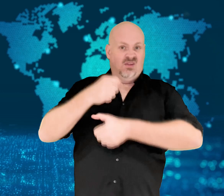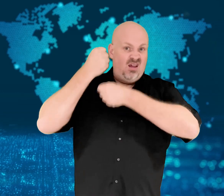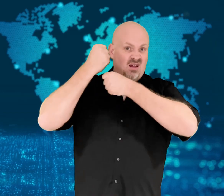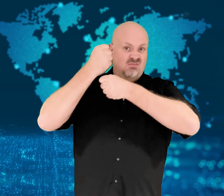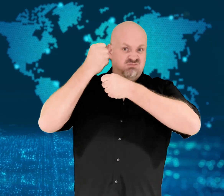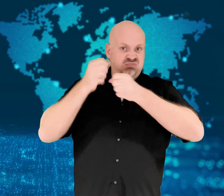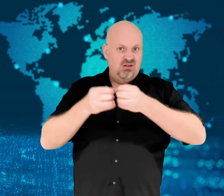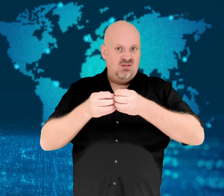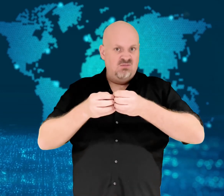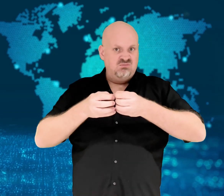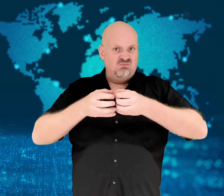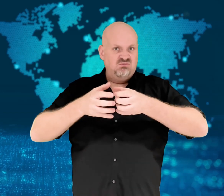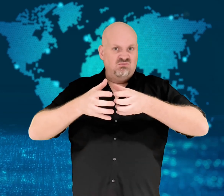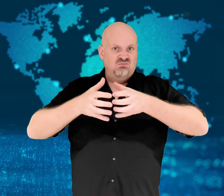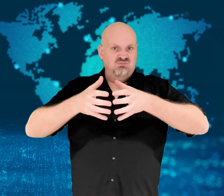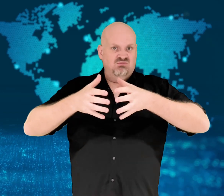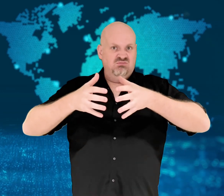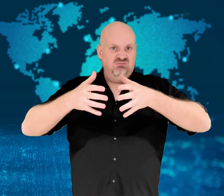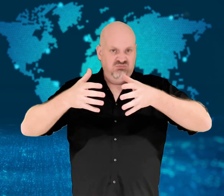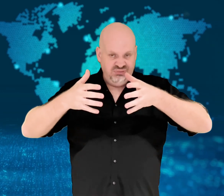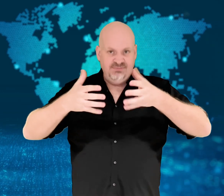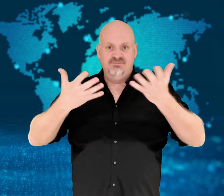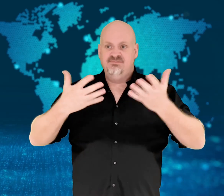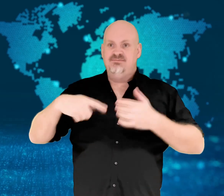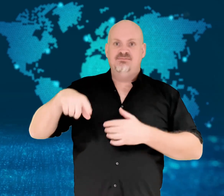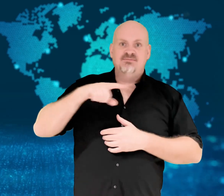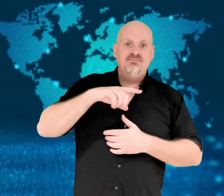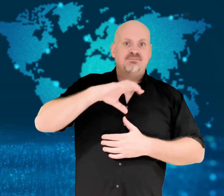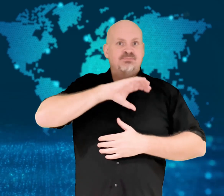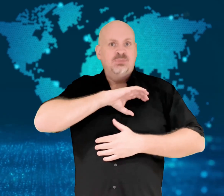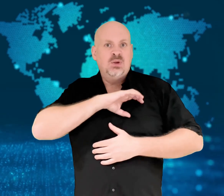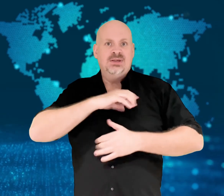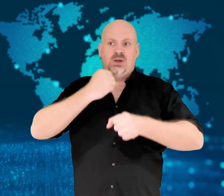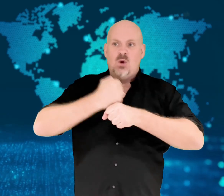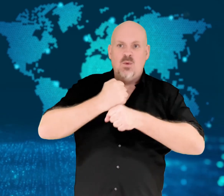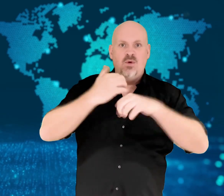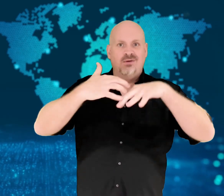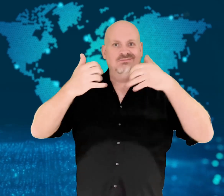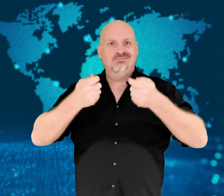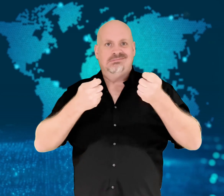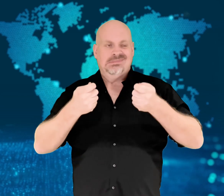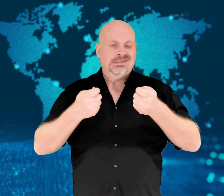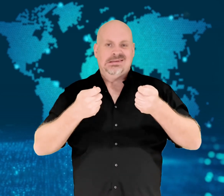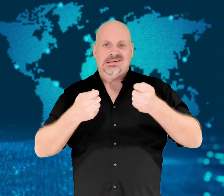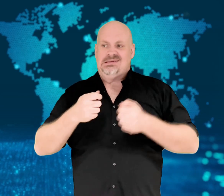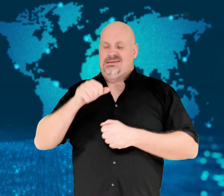to close a famous tourist attraction, "Machu Picchu".